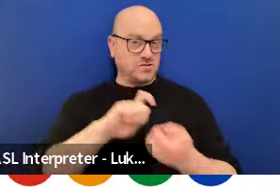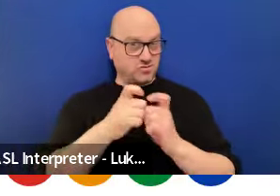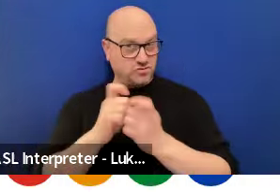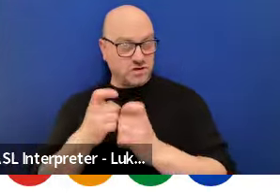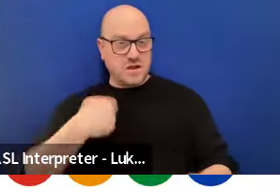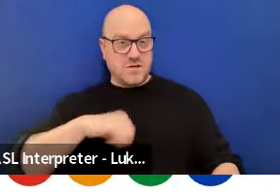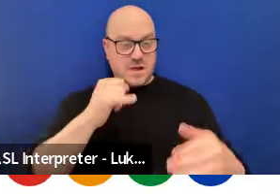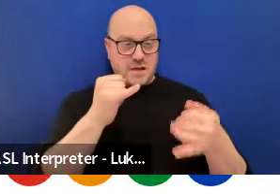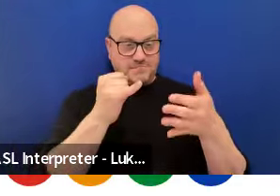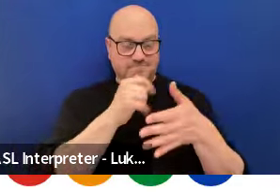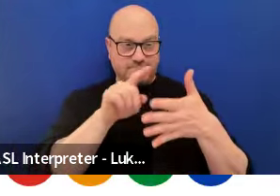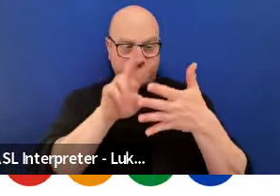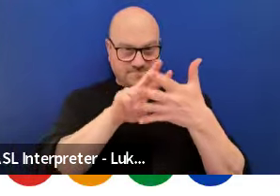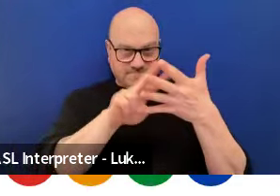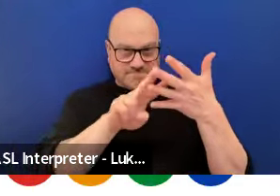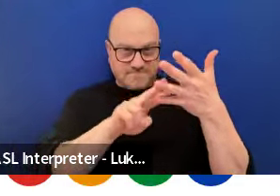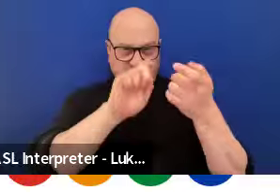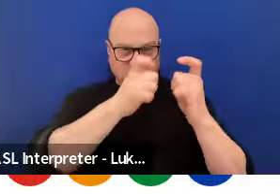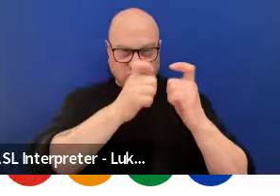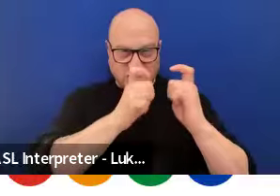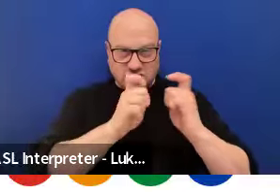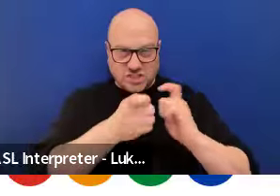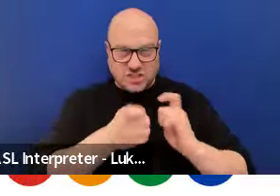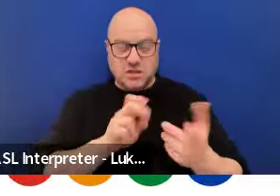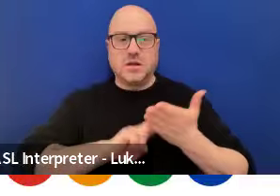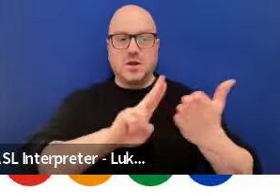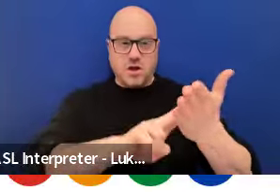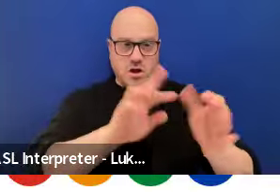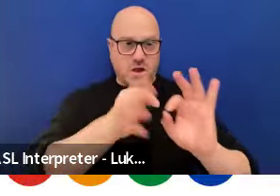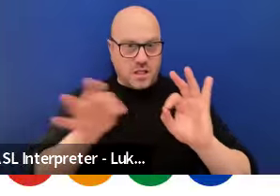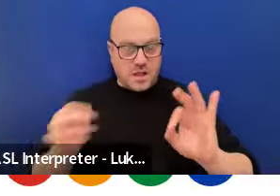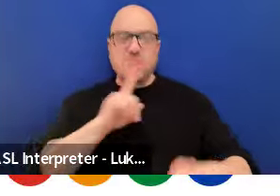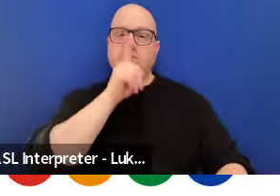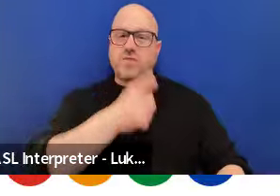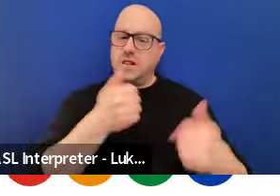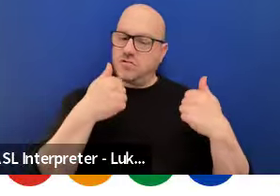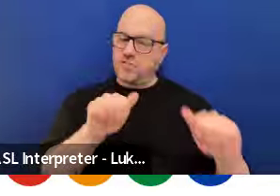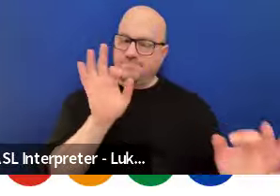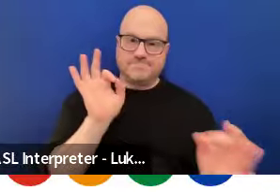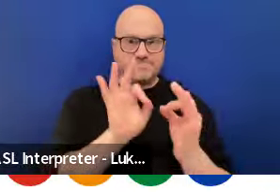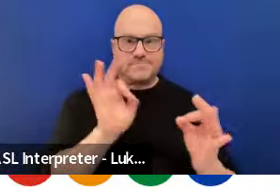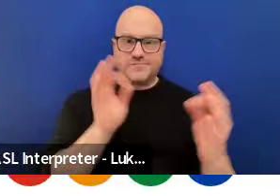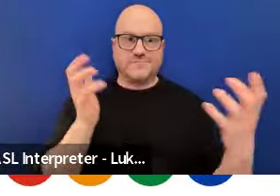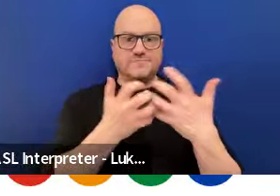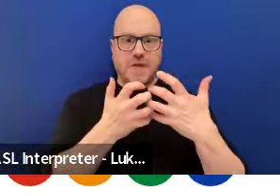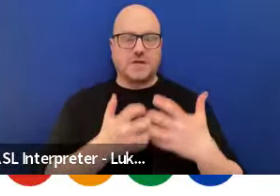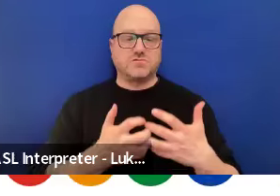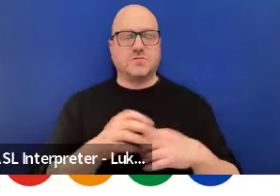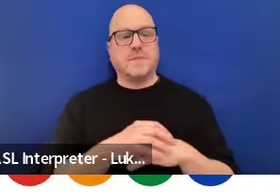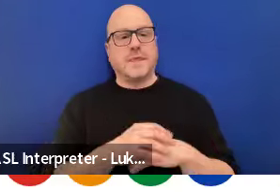WHEN WE REDID THESE IN 2019, WE SPENT A LOT OF TIME GOING THROUGH BASICALLY LINE-BY-LINE OF CONTRACT LANGUAGE TO TWEAK THINGS AND GET